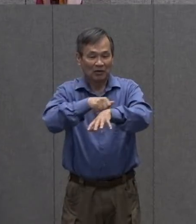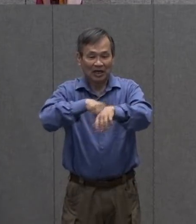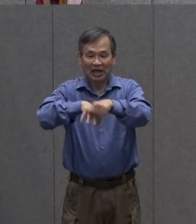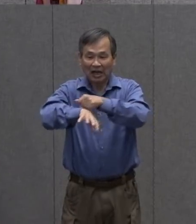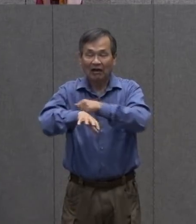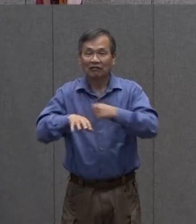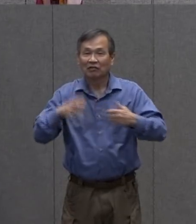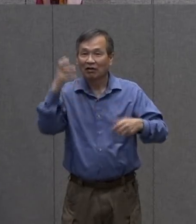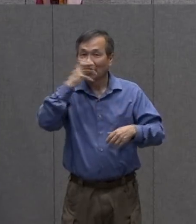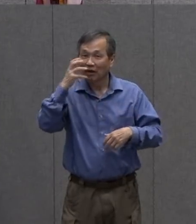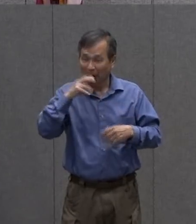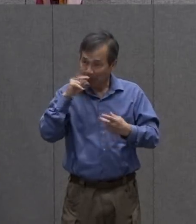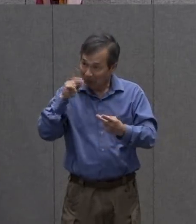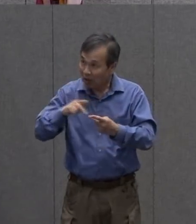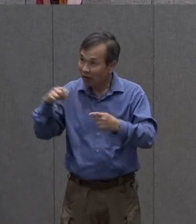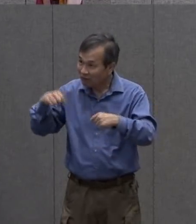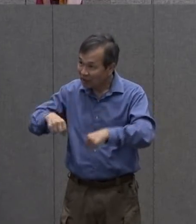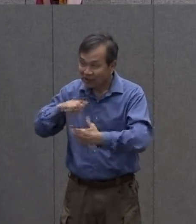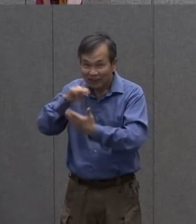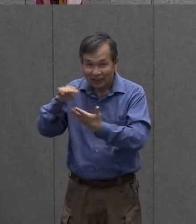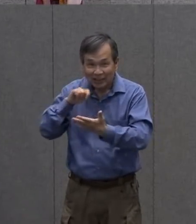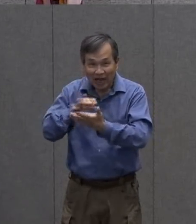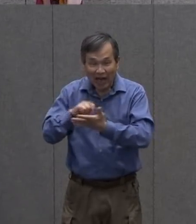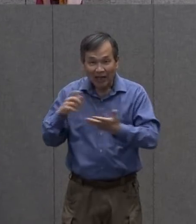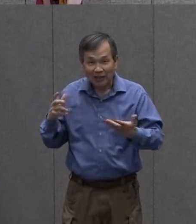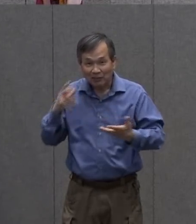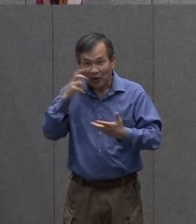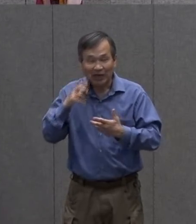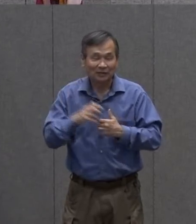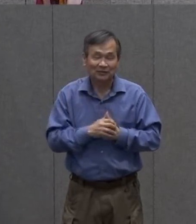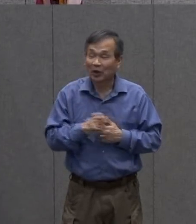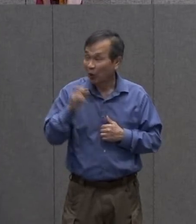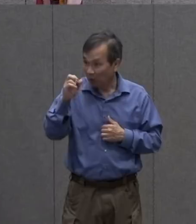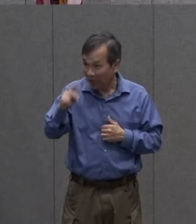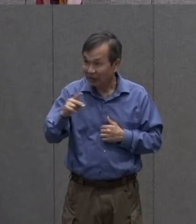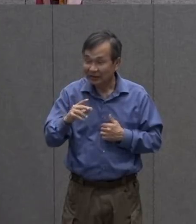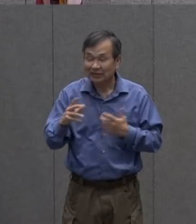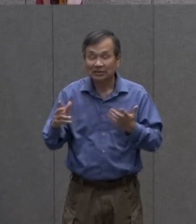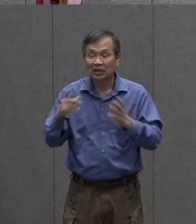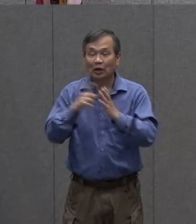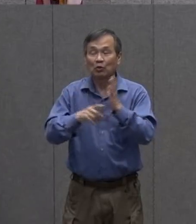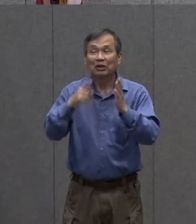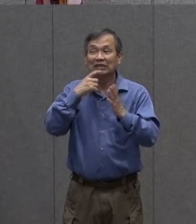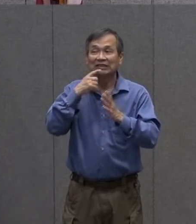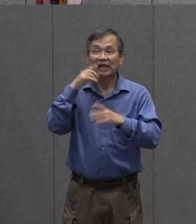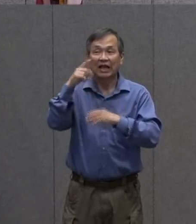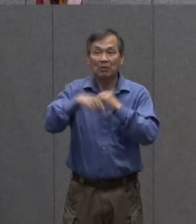Isn't that perfect for this time in our history? Okay, so what they say about rubber gloves.